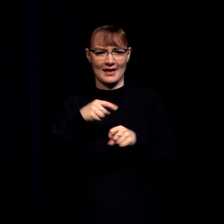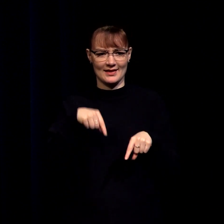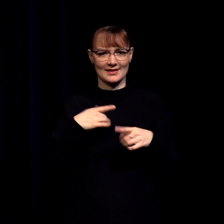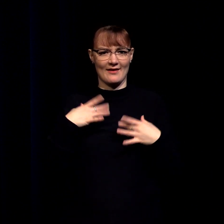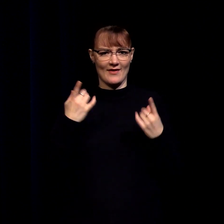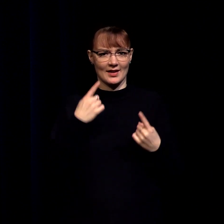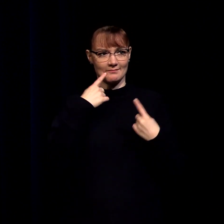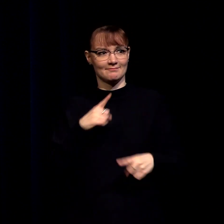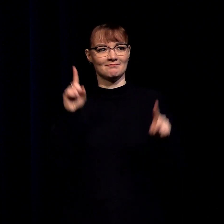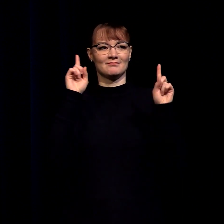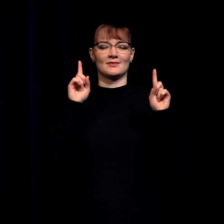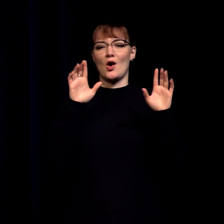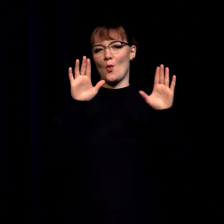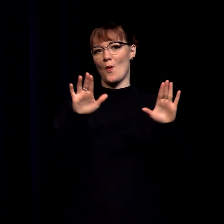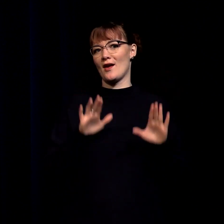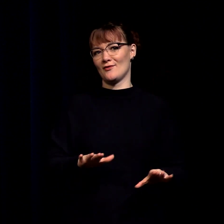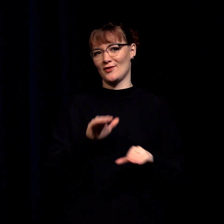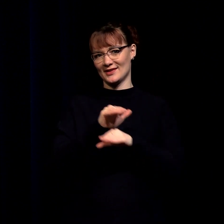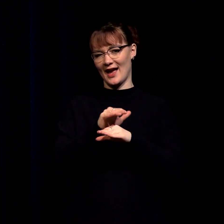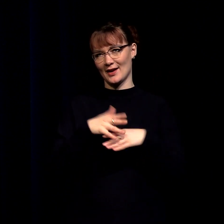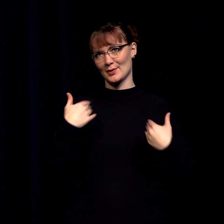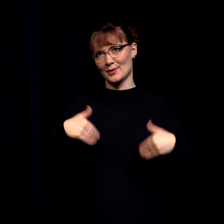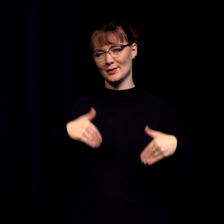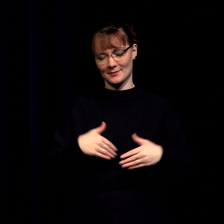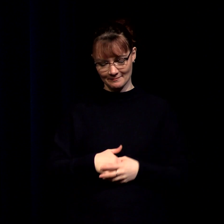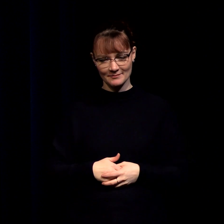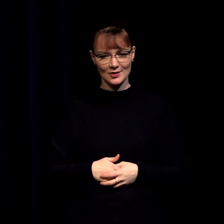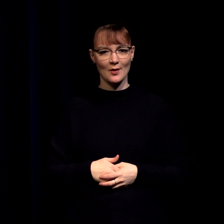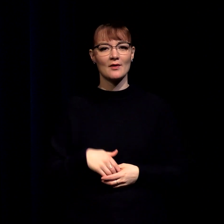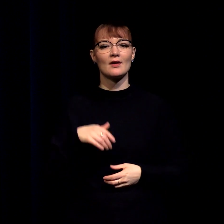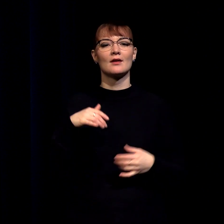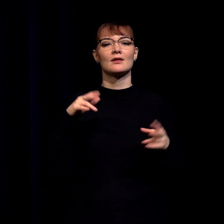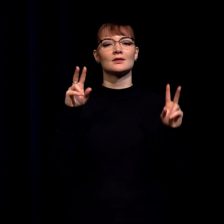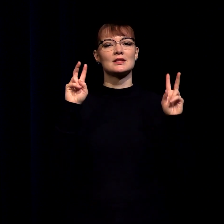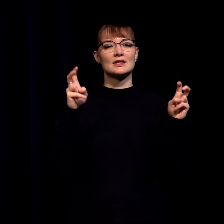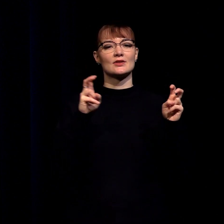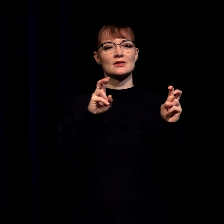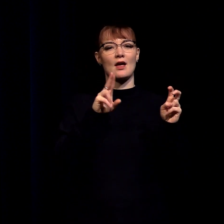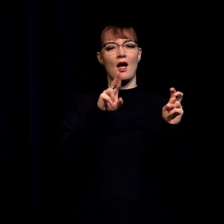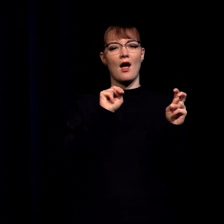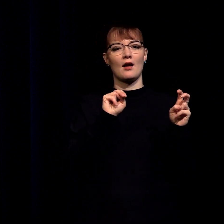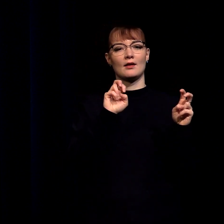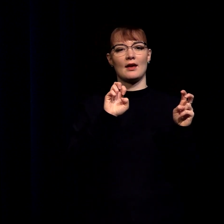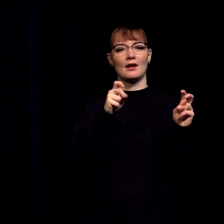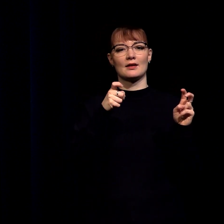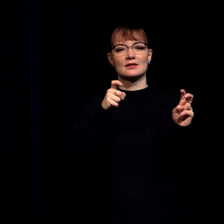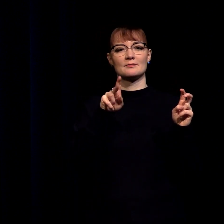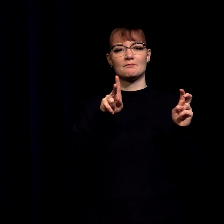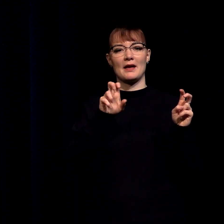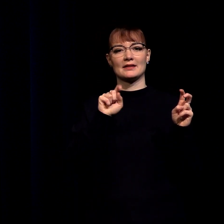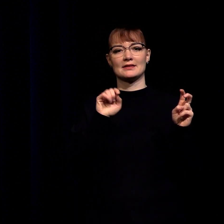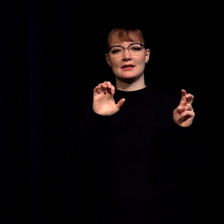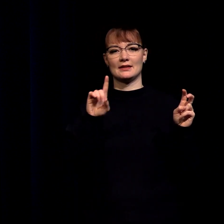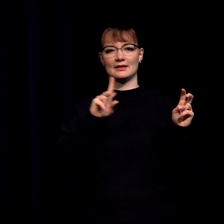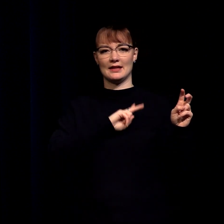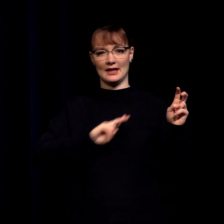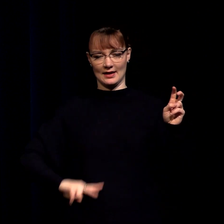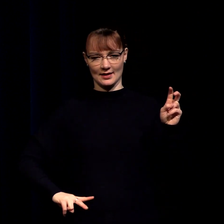great night. We are in our series unexpected king. And we have a full service today. In fact, one of the things that